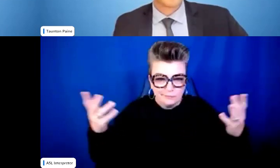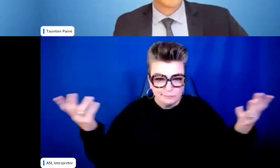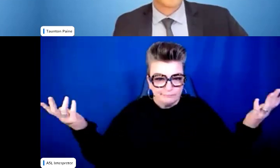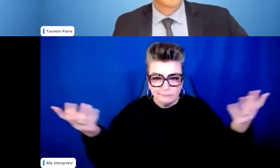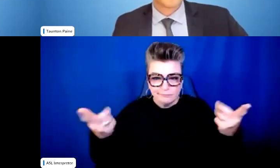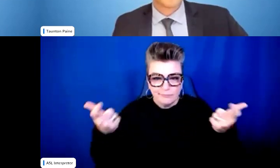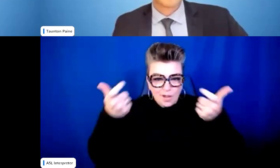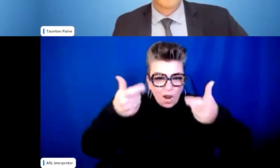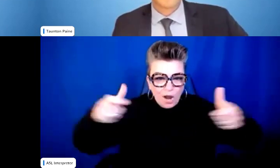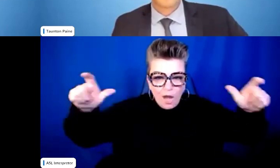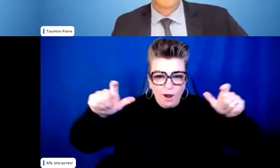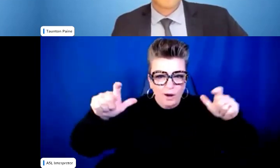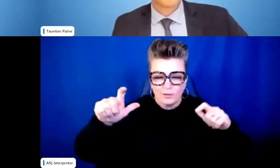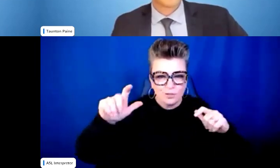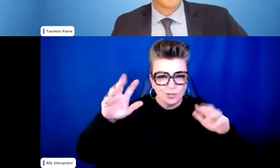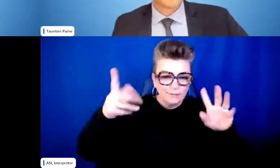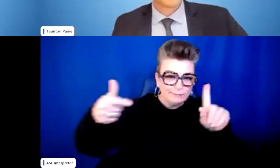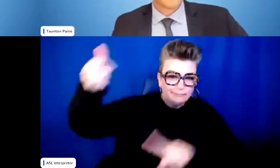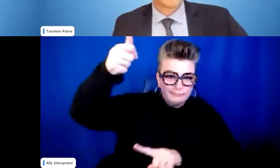Ministry of Health datasets, for example.